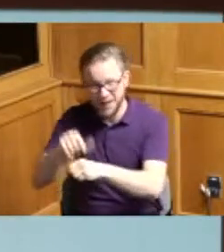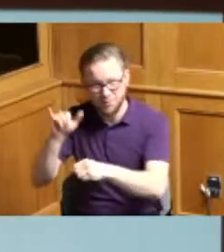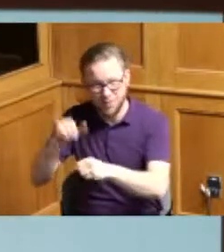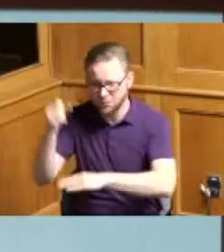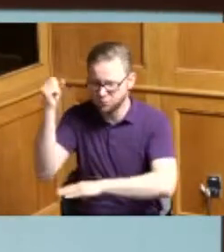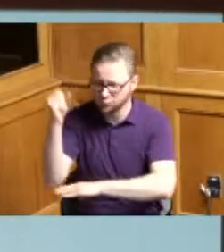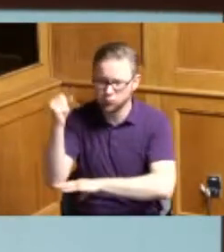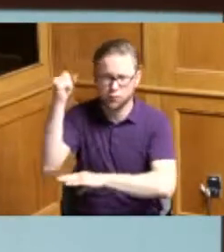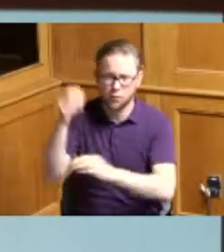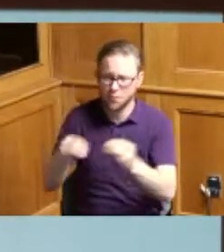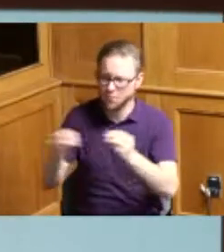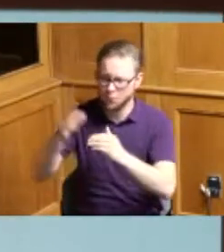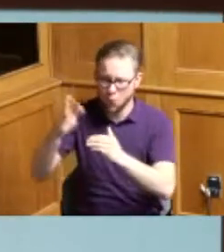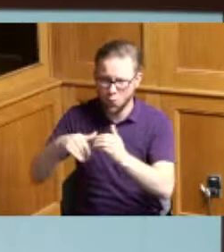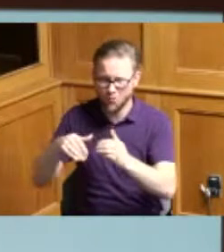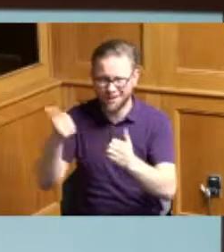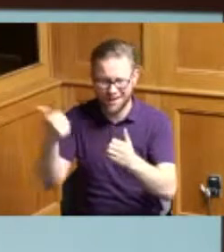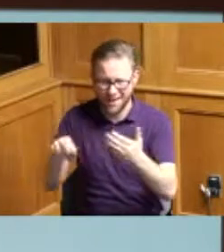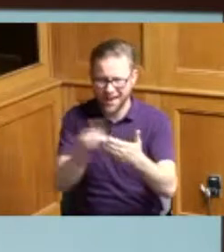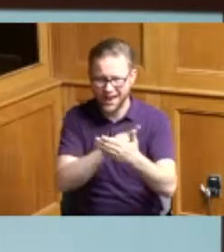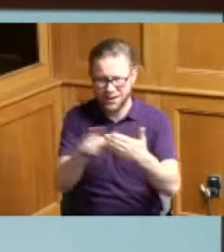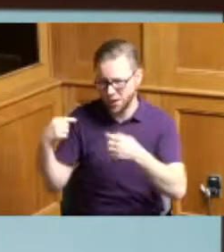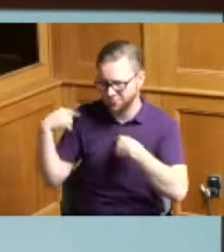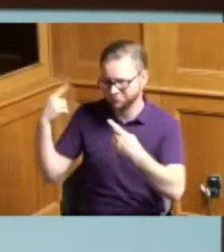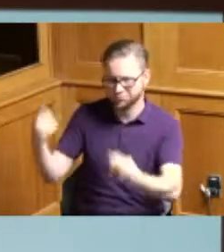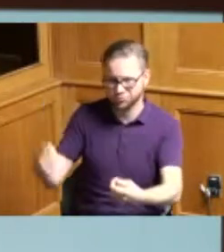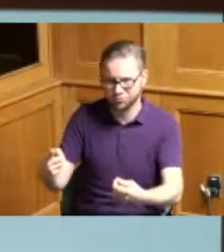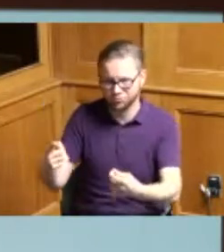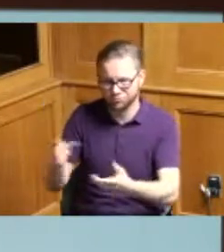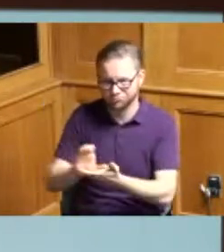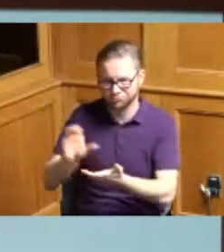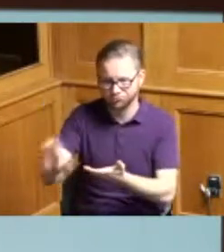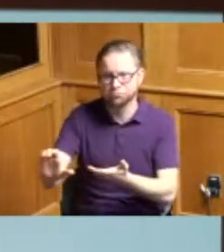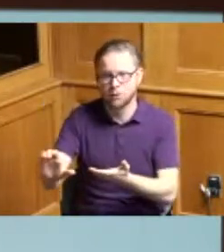so I'm excited about that progress and I'm hopeful that we can continue that progress going forward